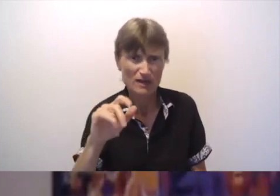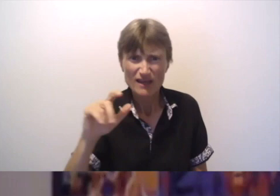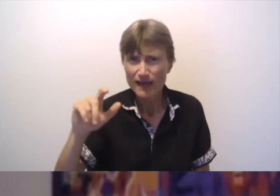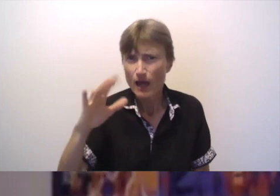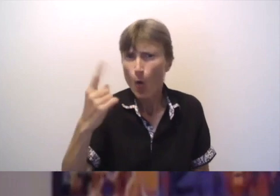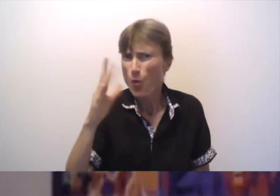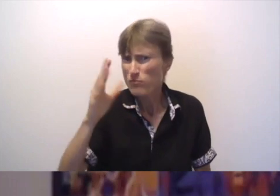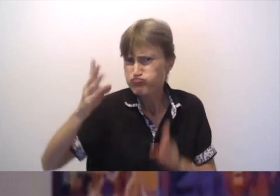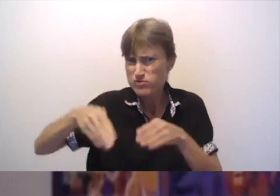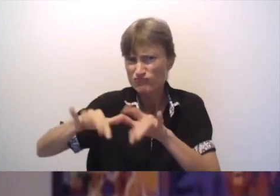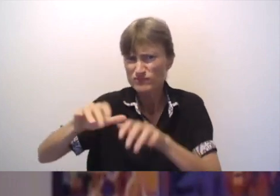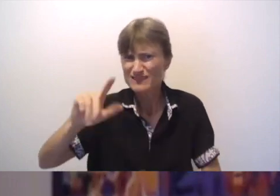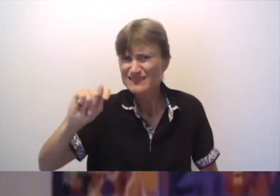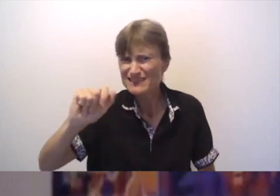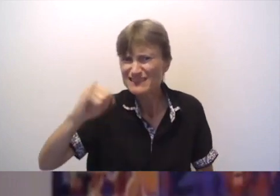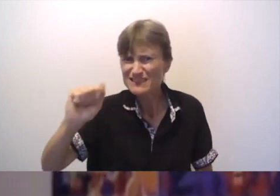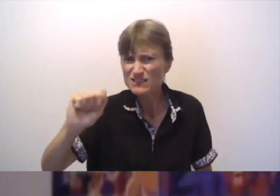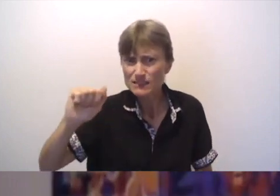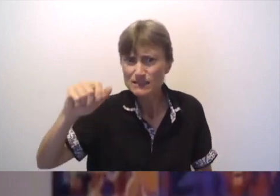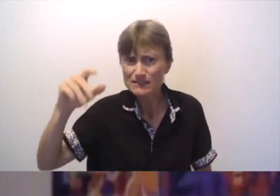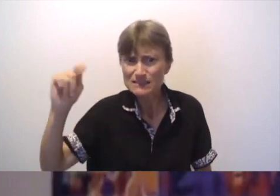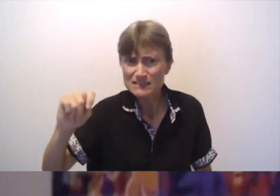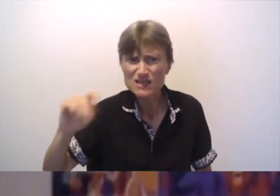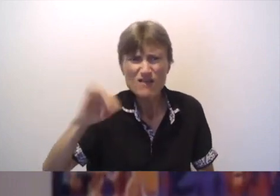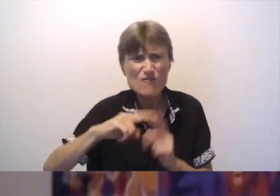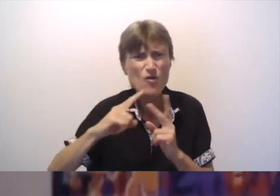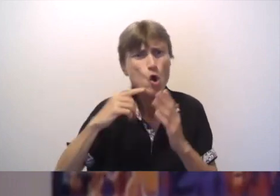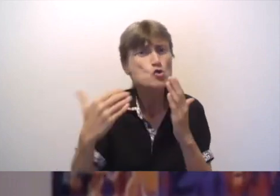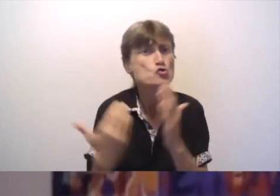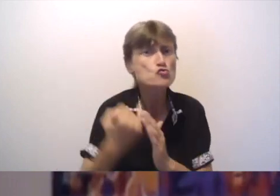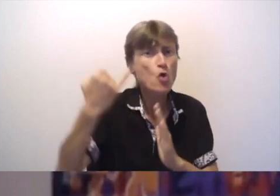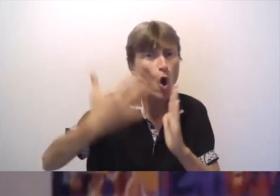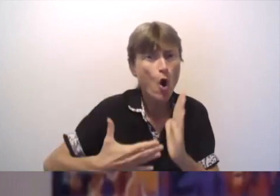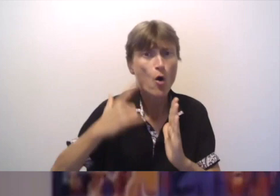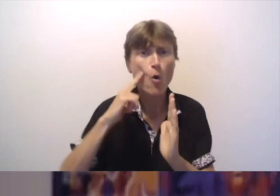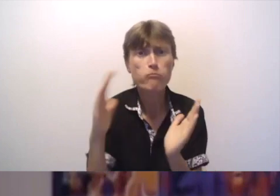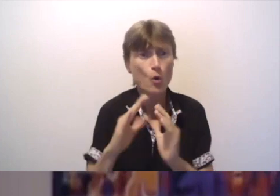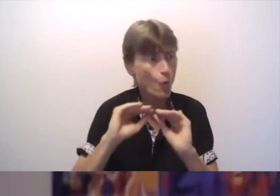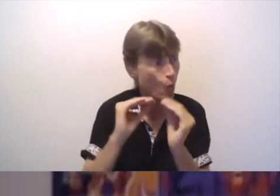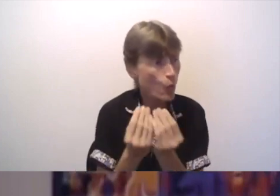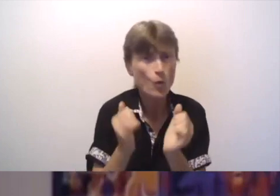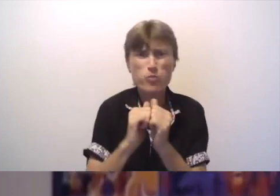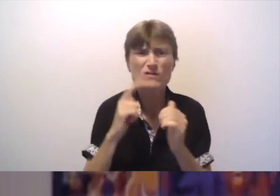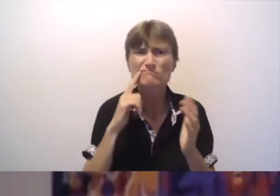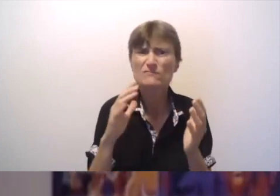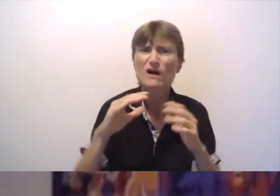for newer and emerging artists and smaller arts organizations in regions with lesser populations or less arts infrastructure